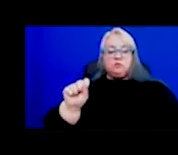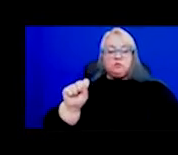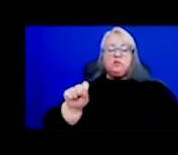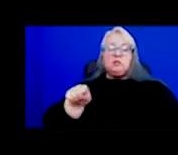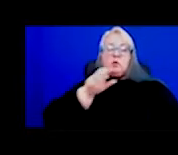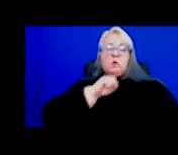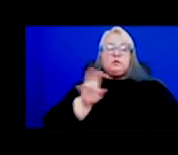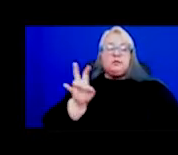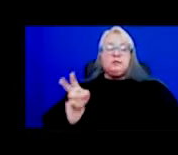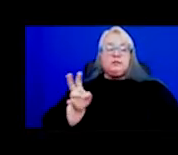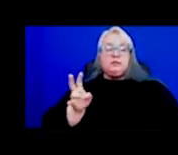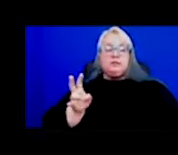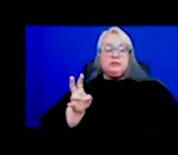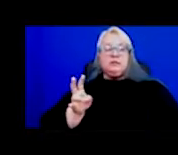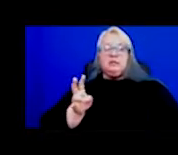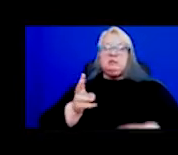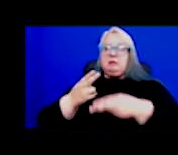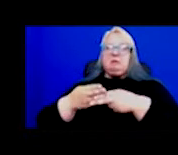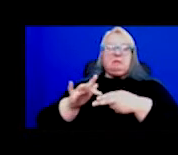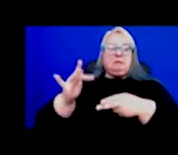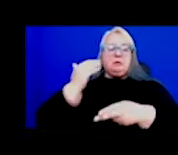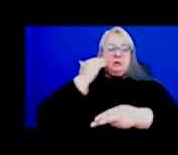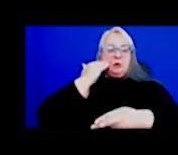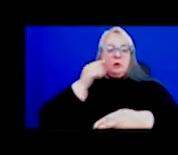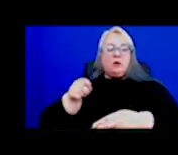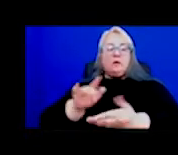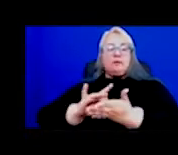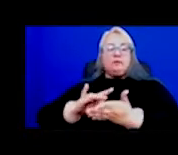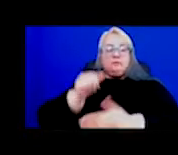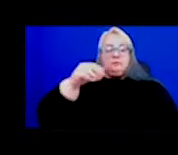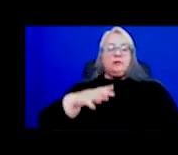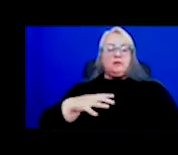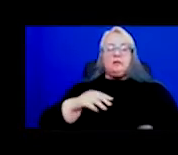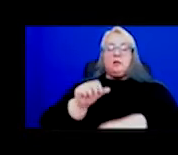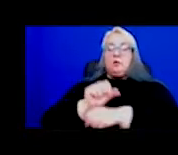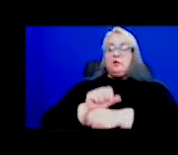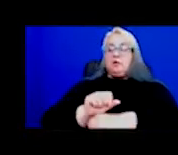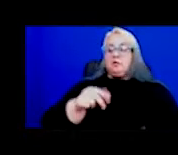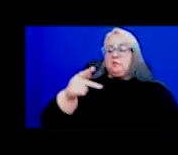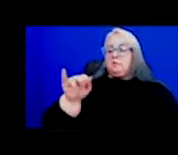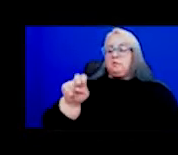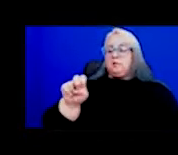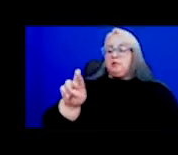medicine men still working in Pine Ridge and also that's our cousin Maria Yellow Horse Braveheart,